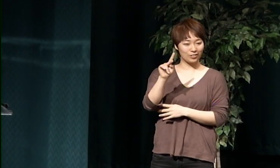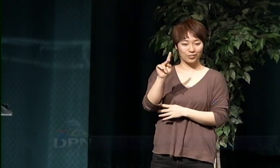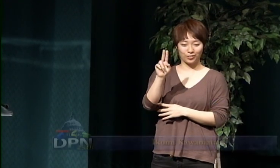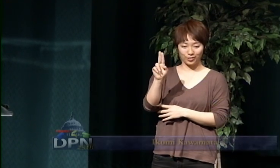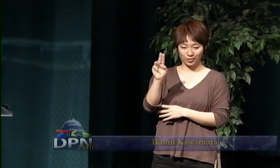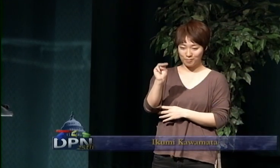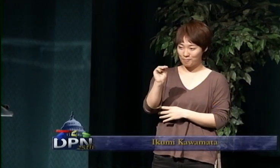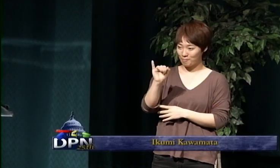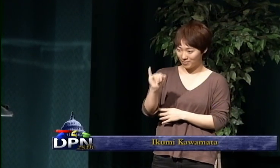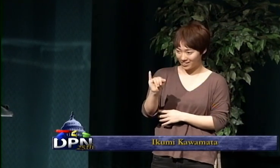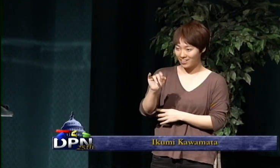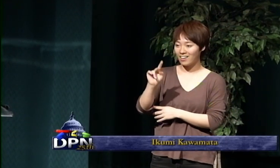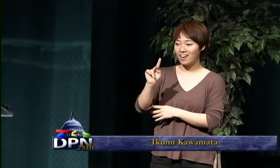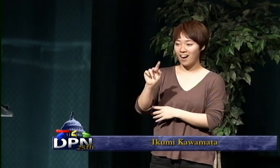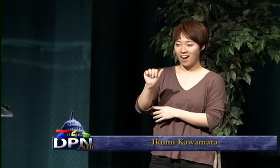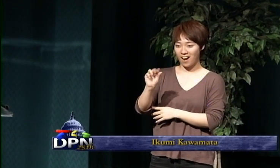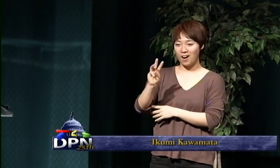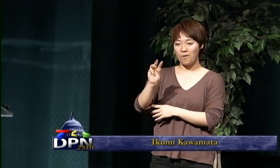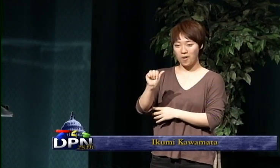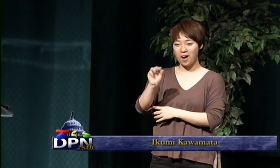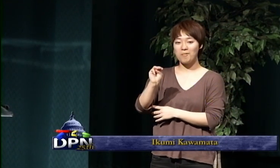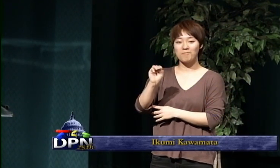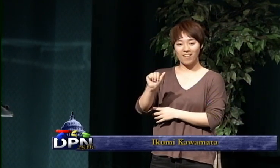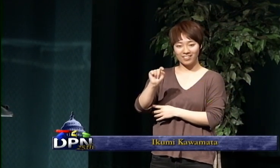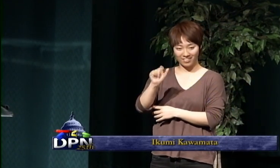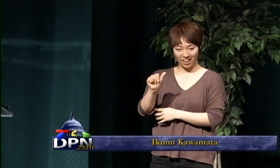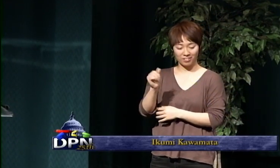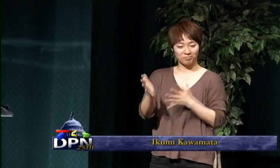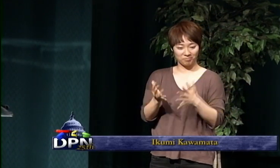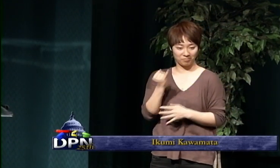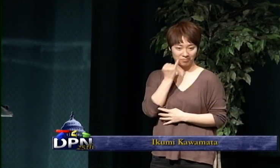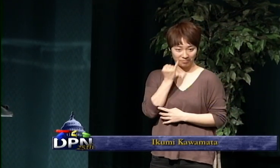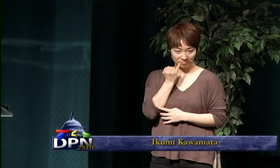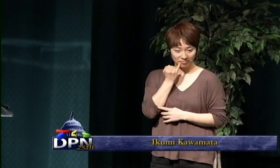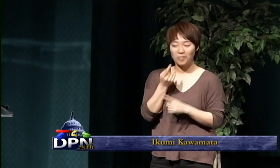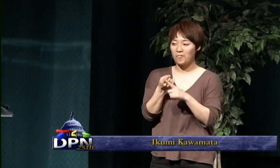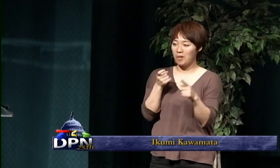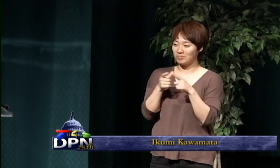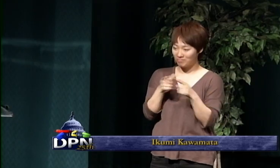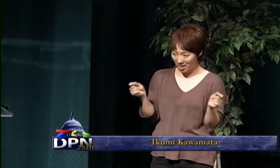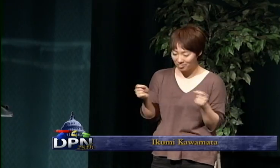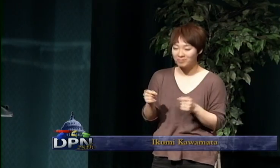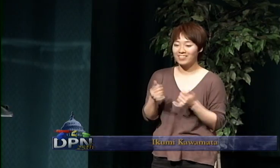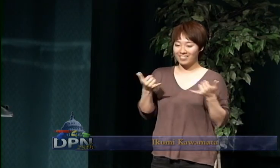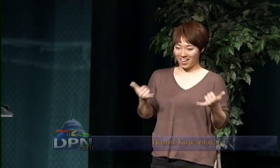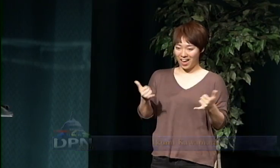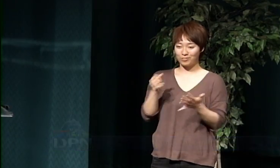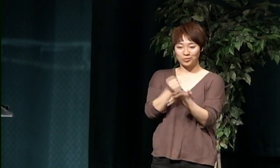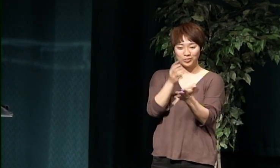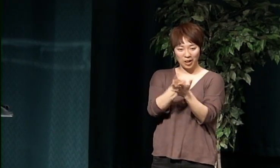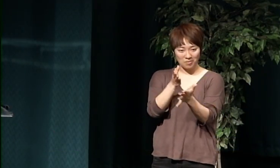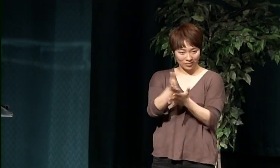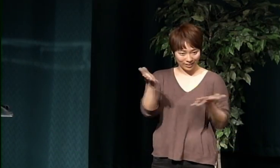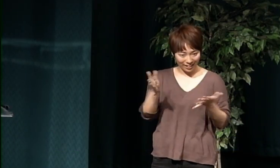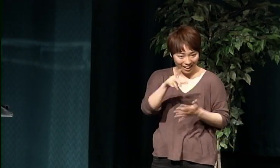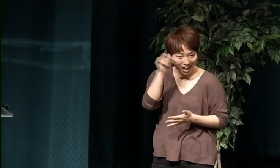My name is Ikumi Kawamata and I come from Japan.